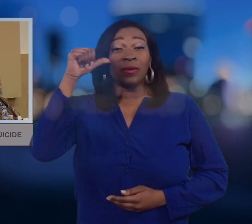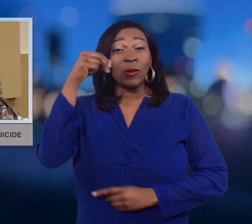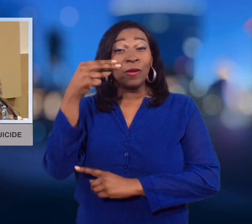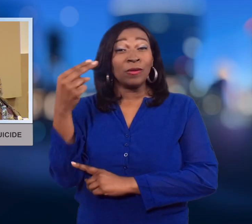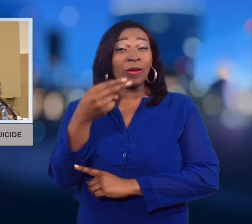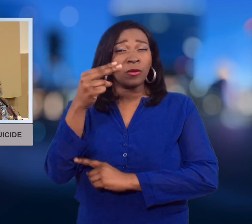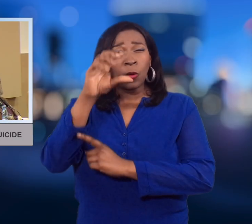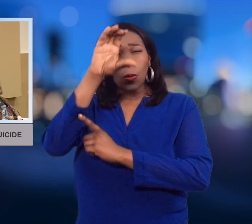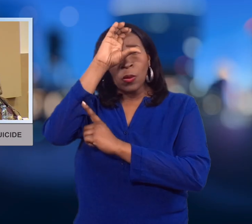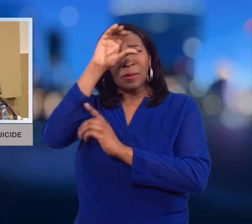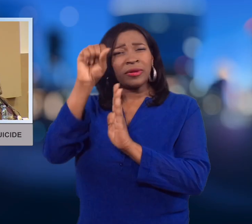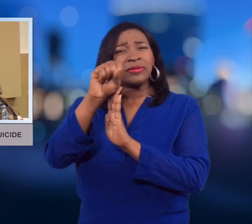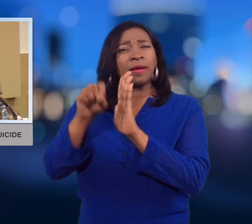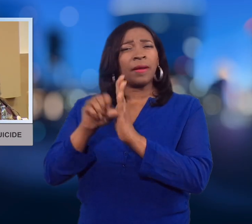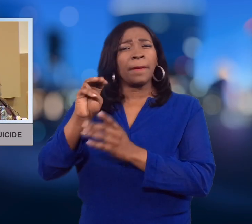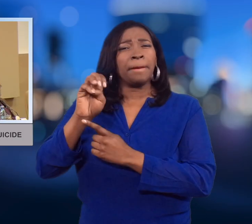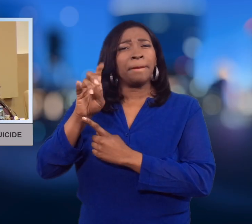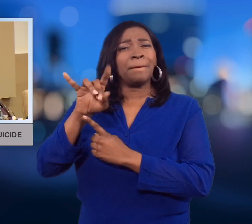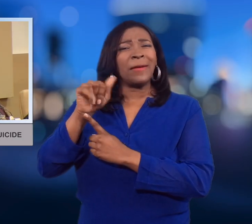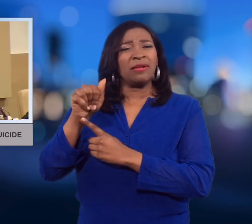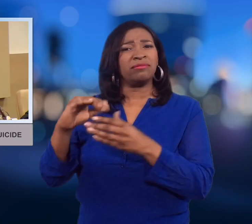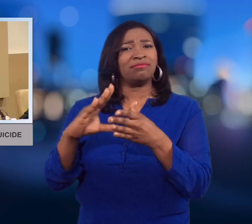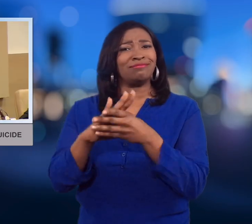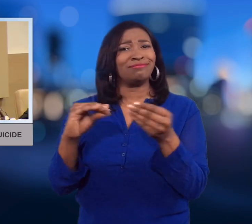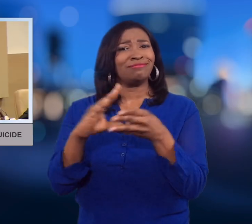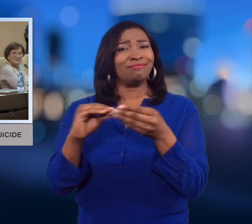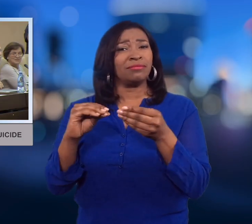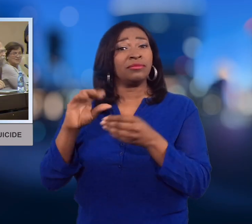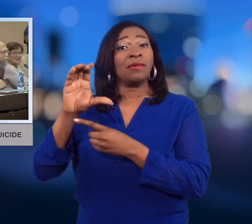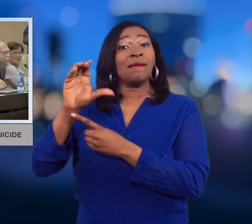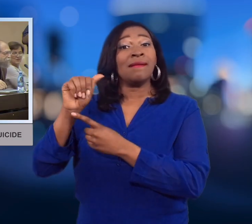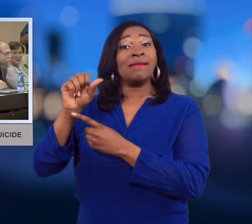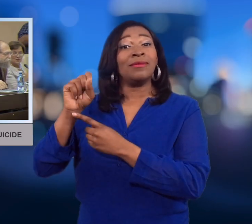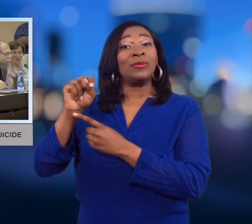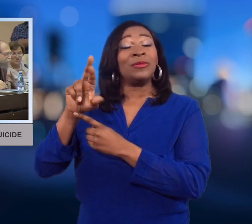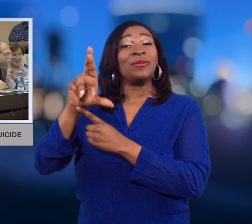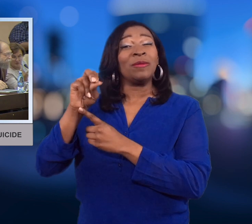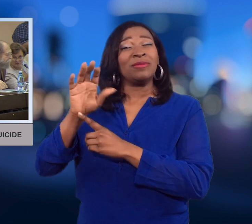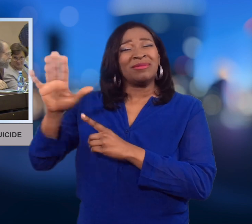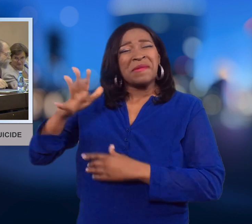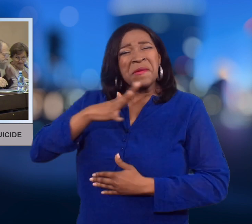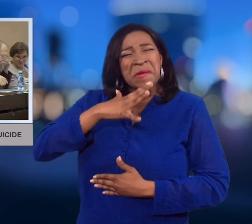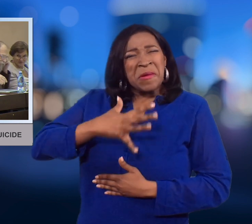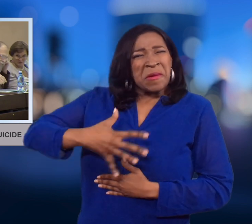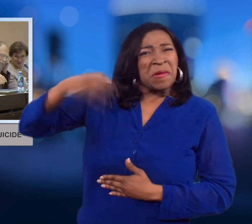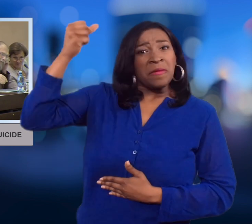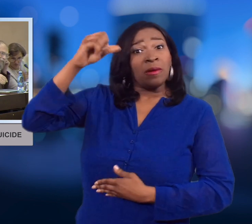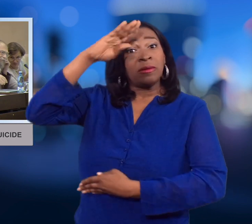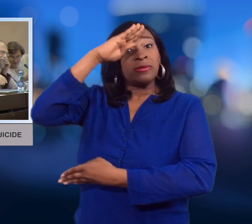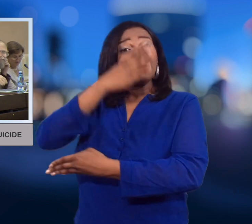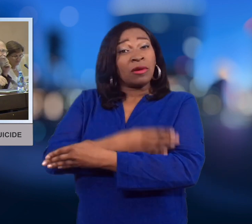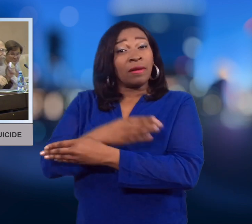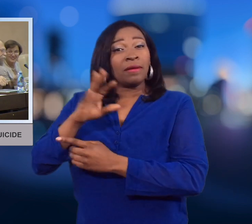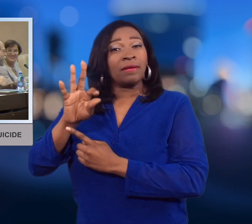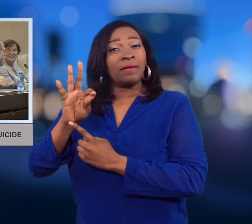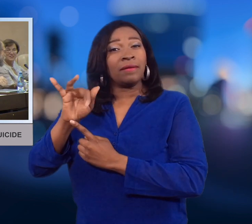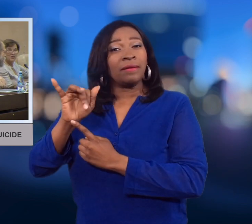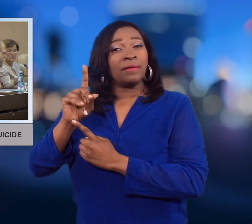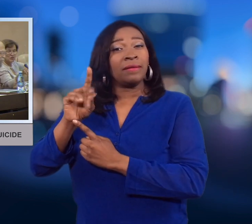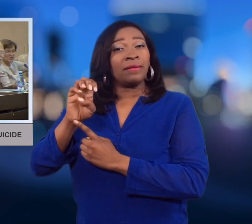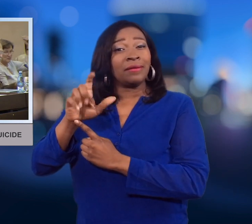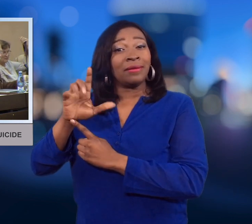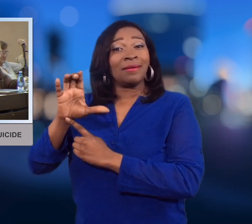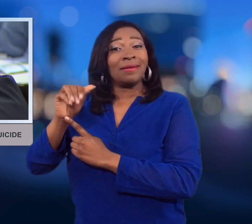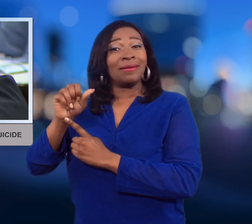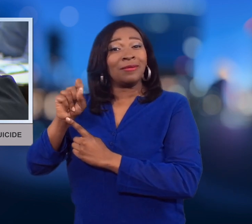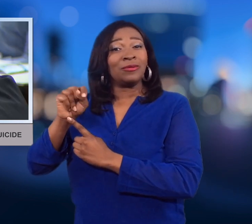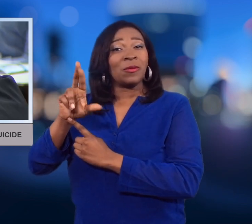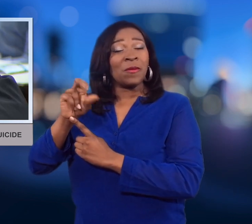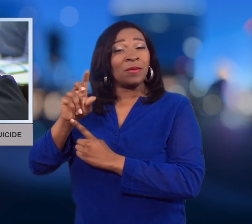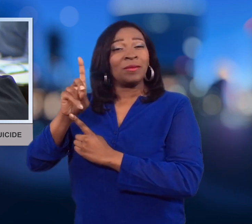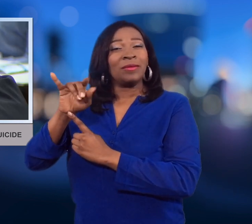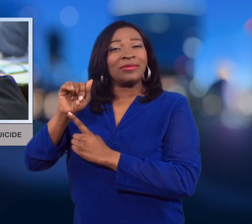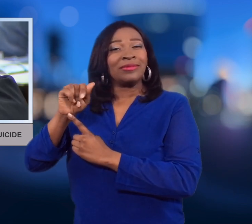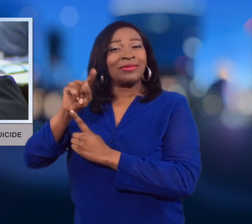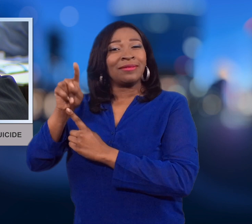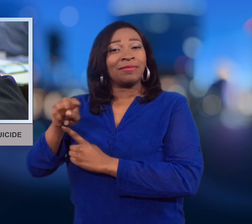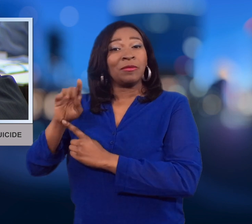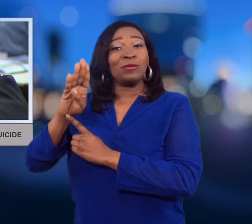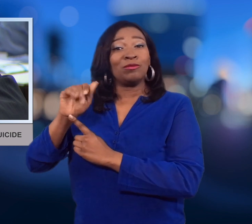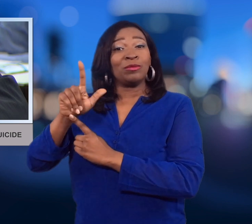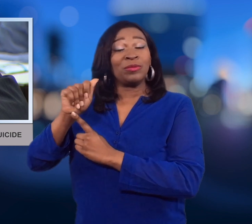Cuban state media says Fidel Castro’s eldest son, Fidel Castro Diaz Balart, committed suicide